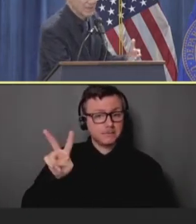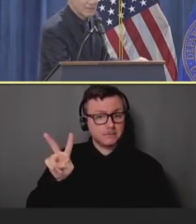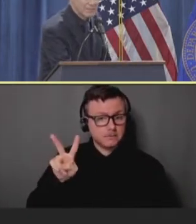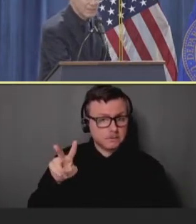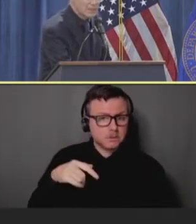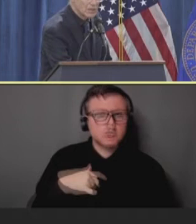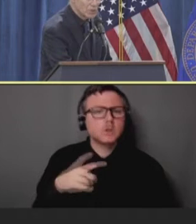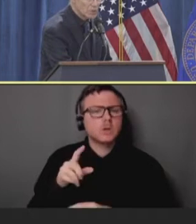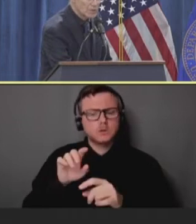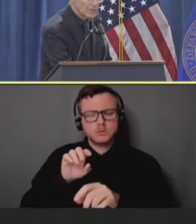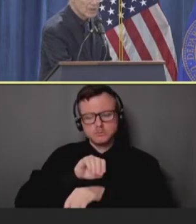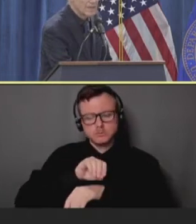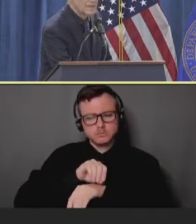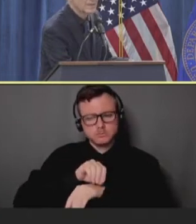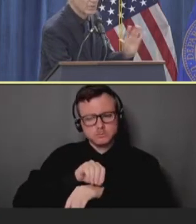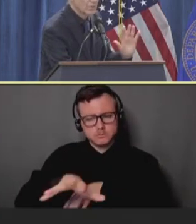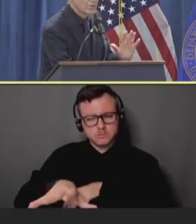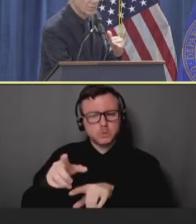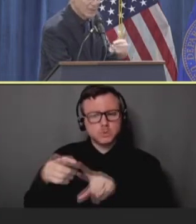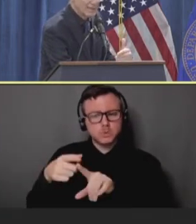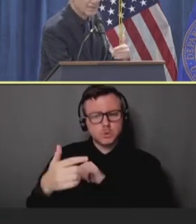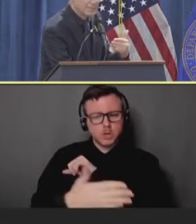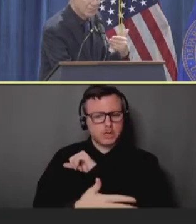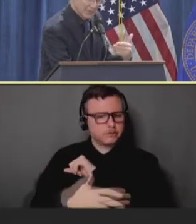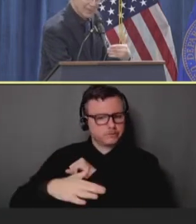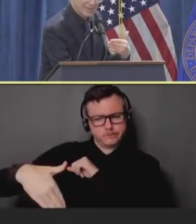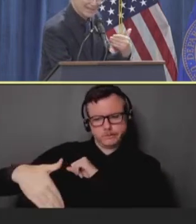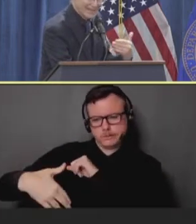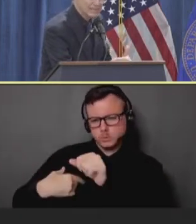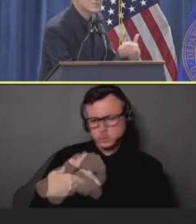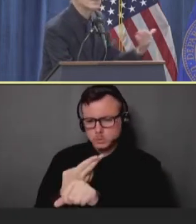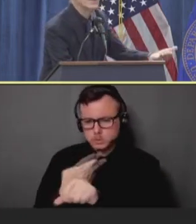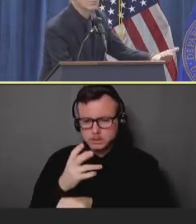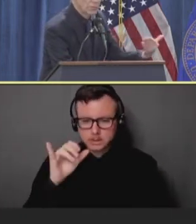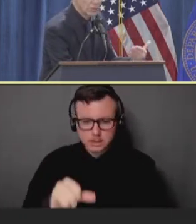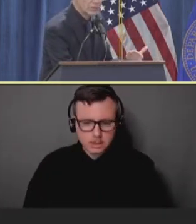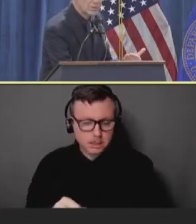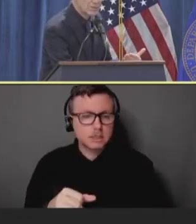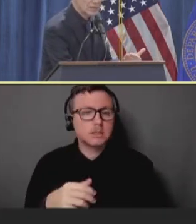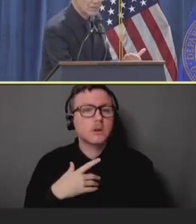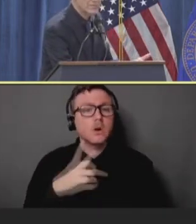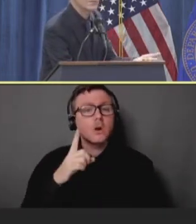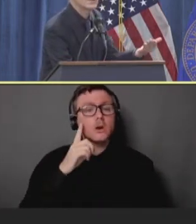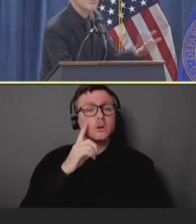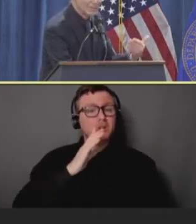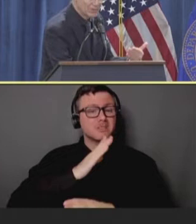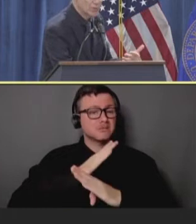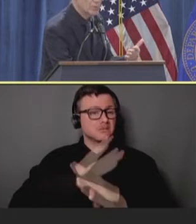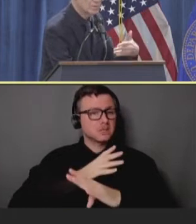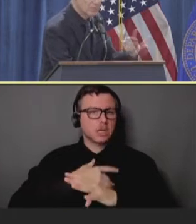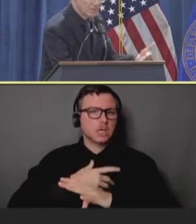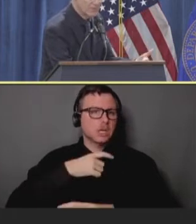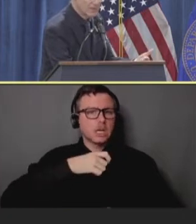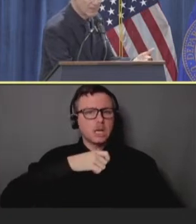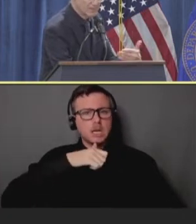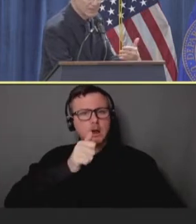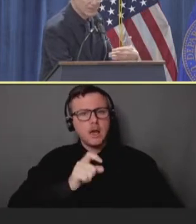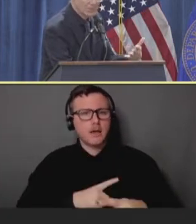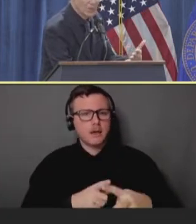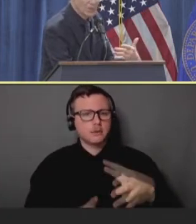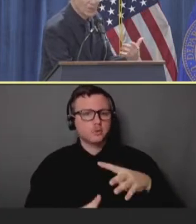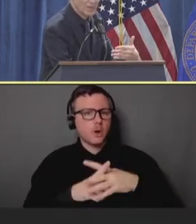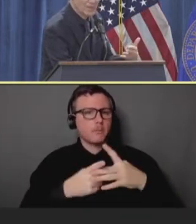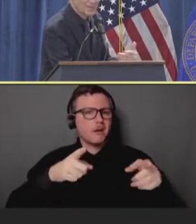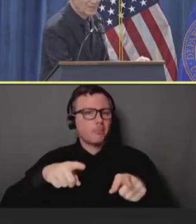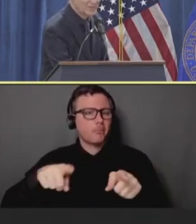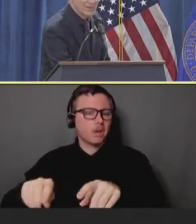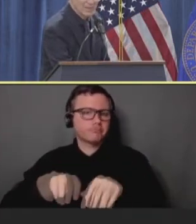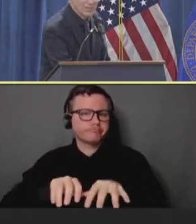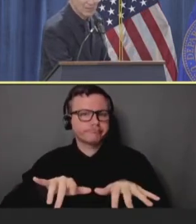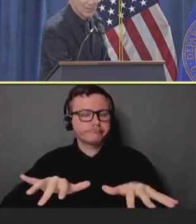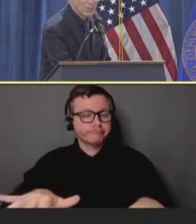not been using it in order to protect against the emergence of type two polio and cVDPV,